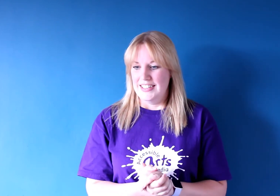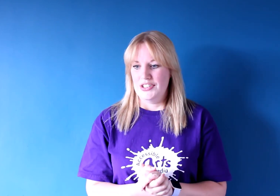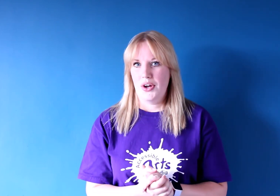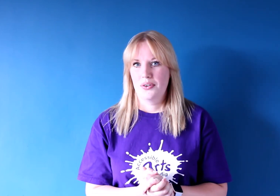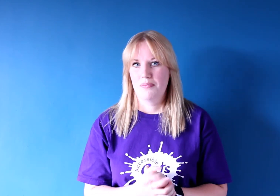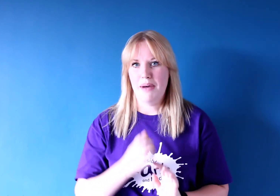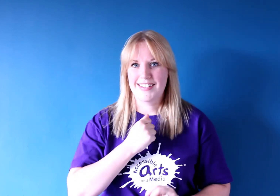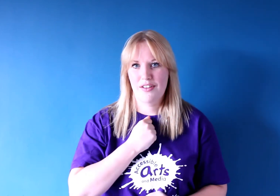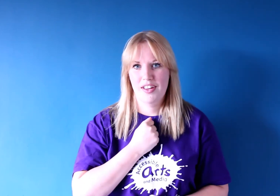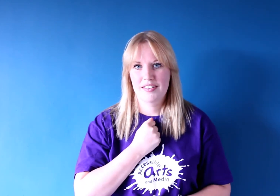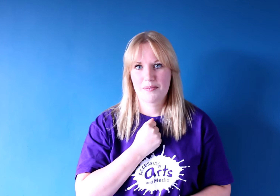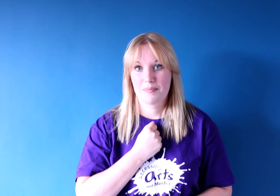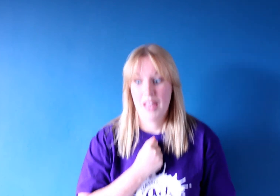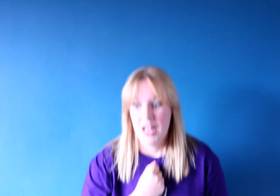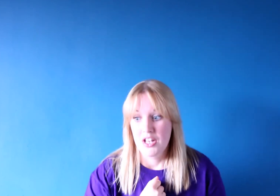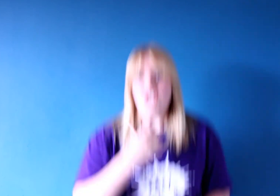So my turn first.